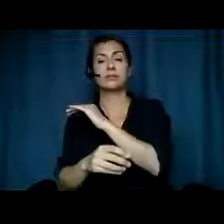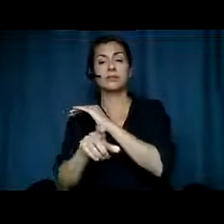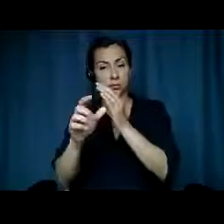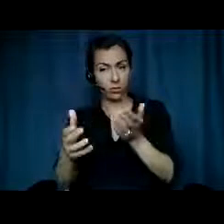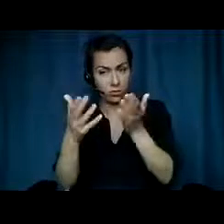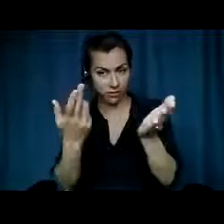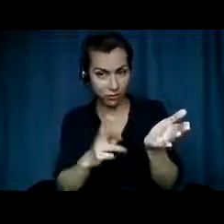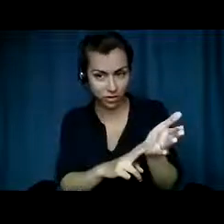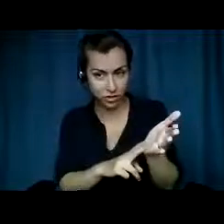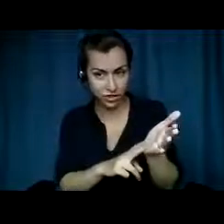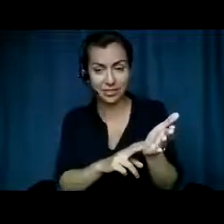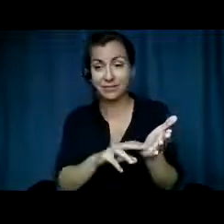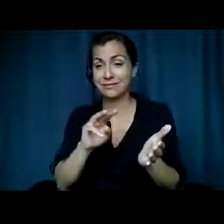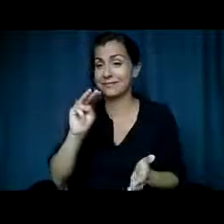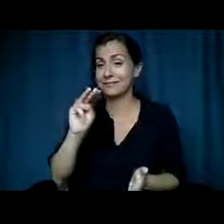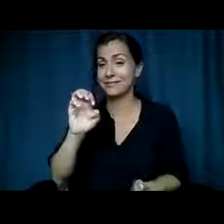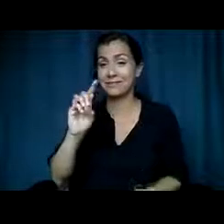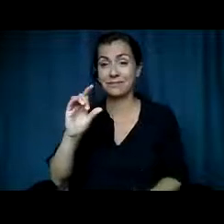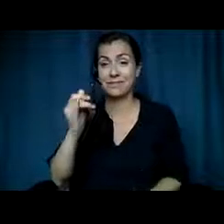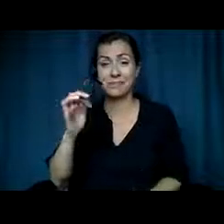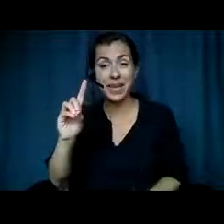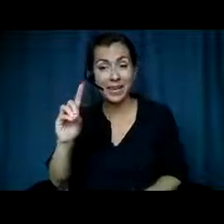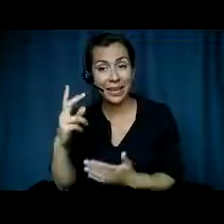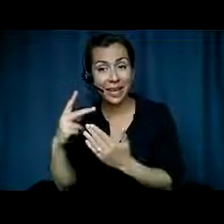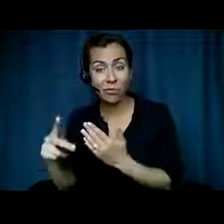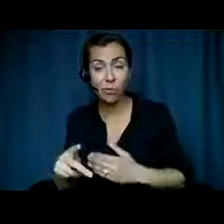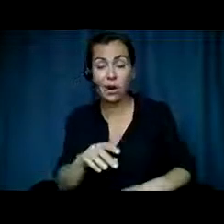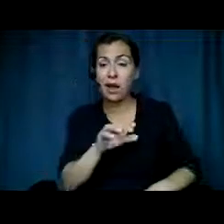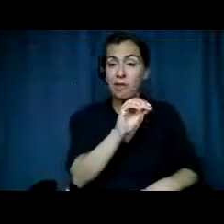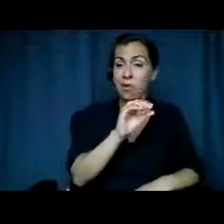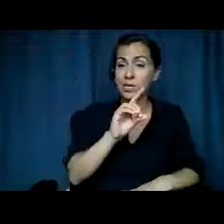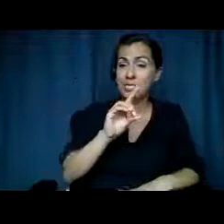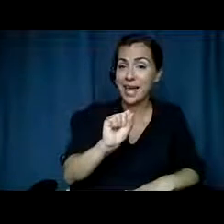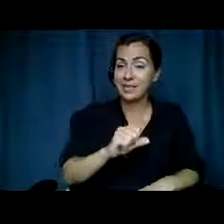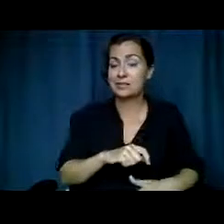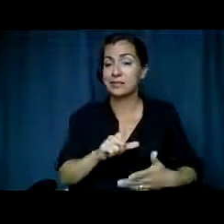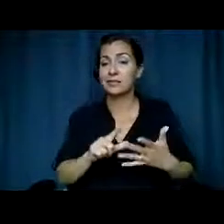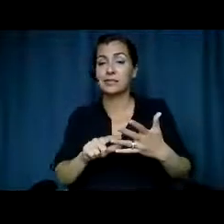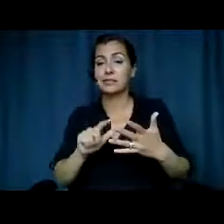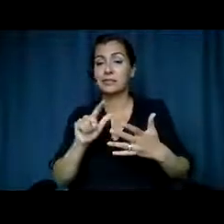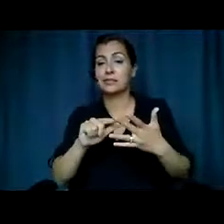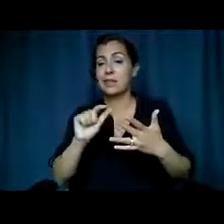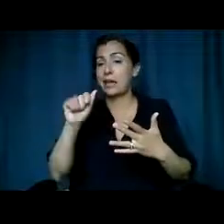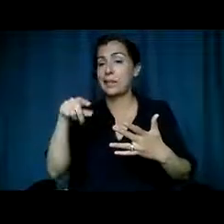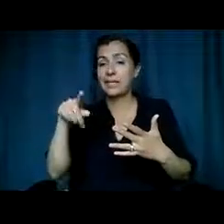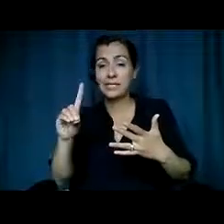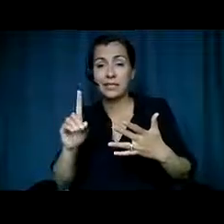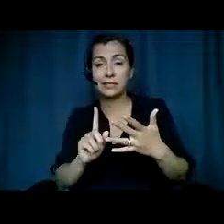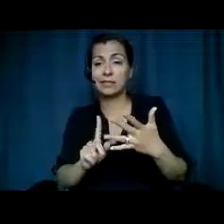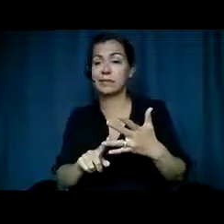into group homes, and and we're trying to remind people about their rights, let them know that they can register to vote,